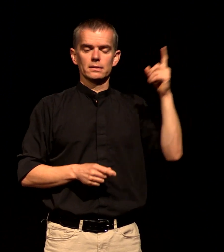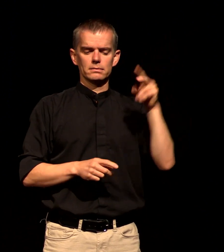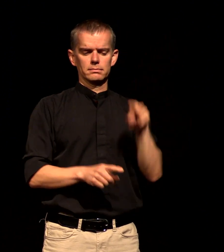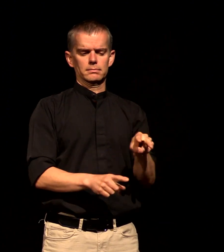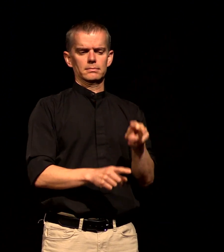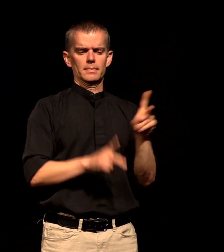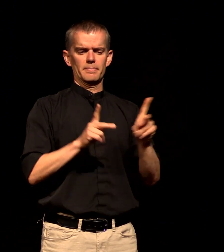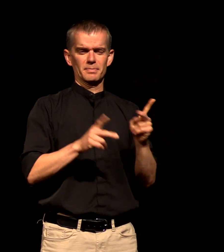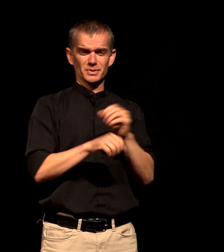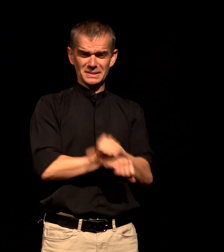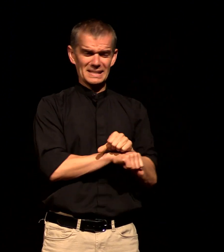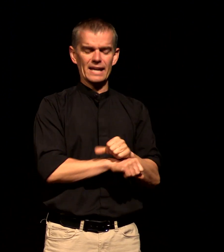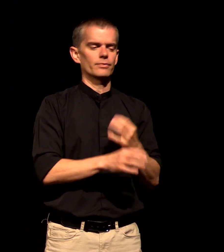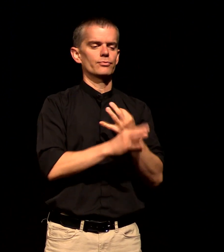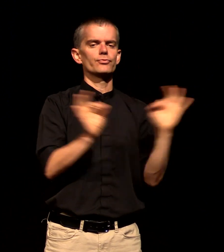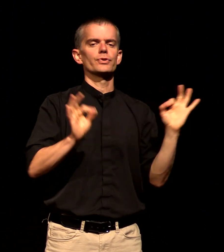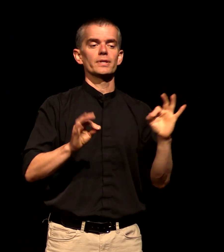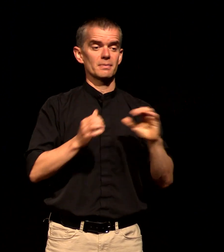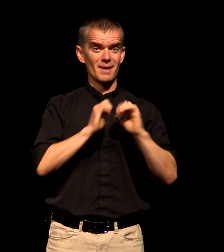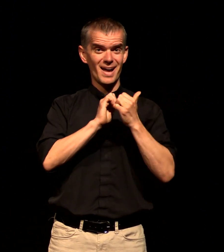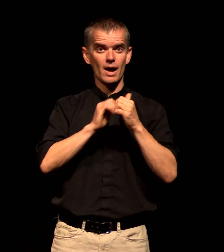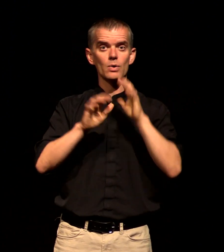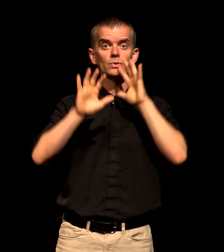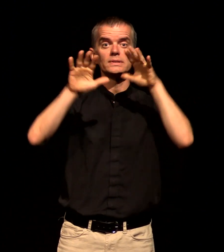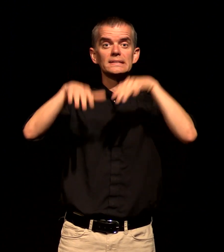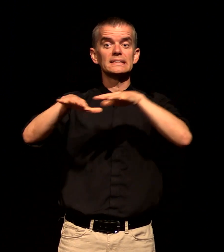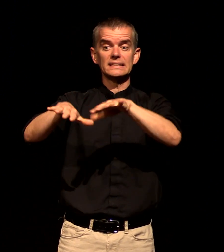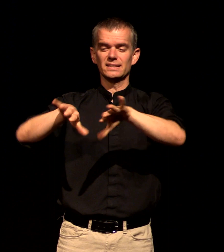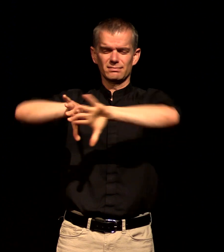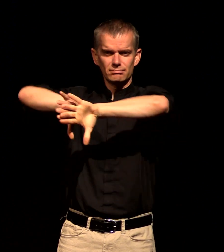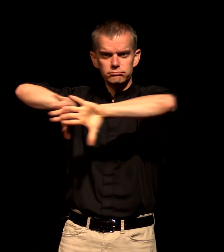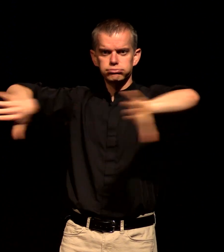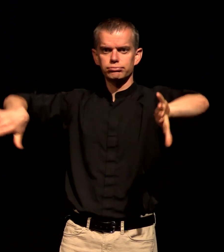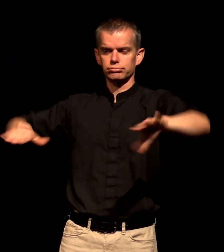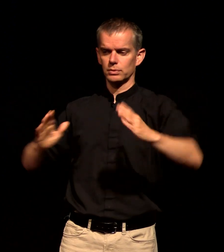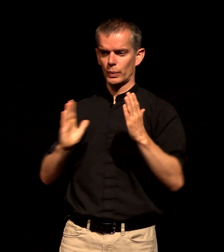fact that God did free his people from slavery by parting a